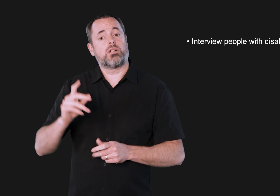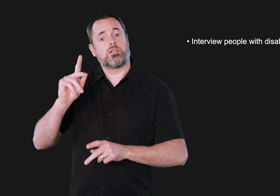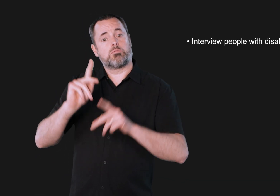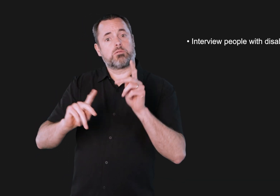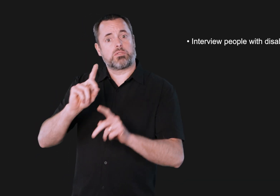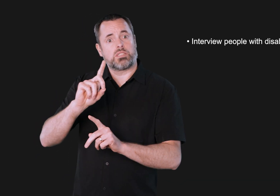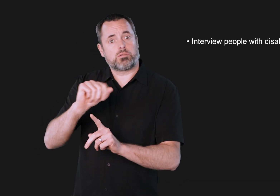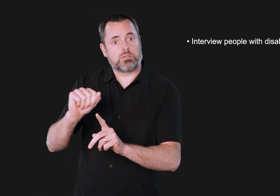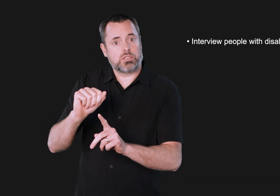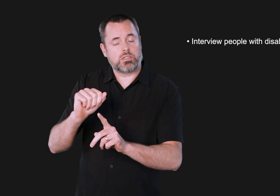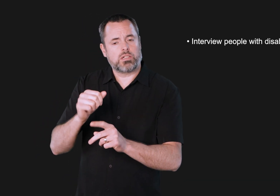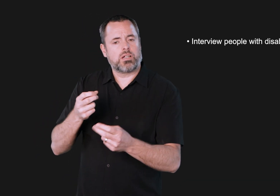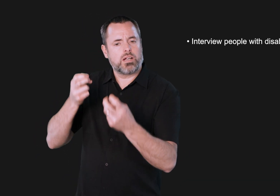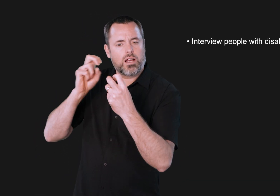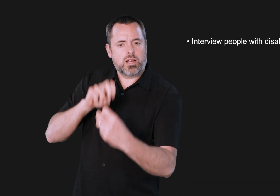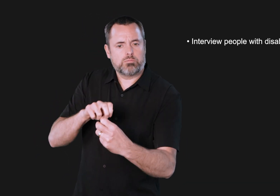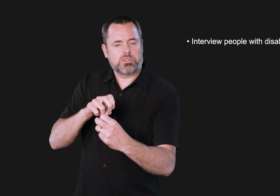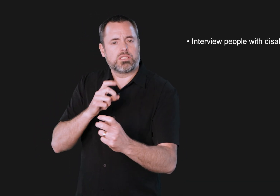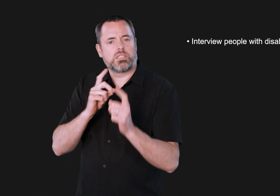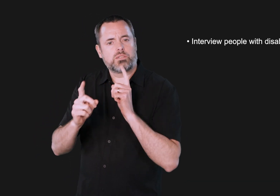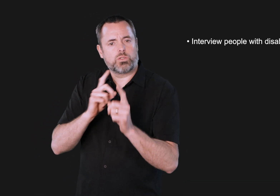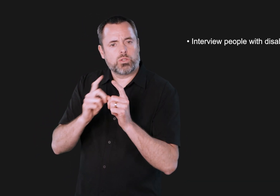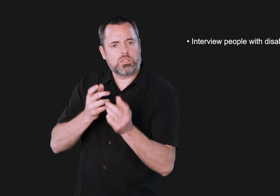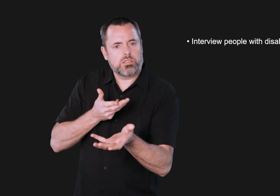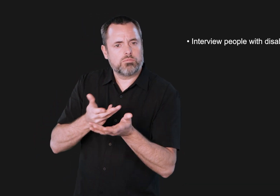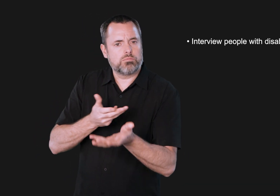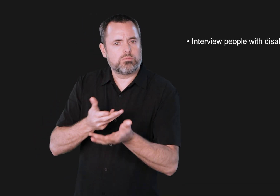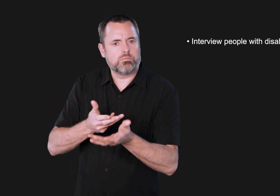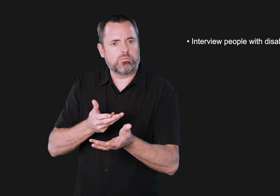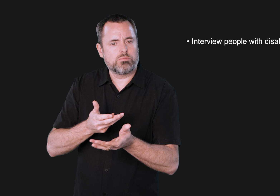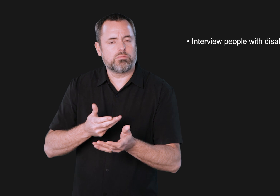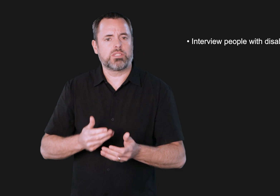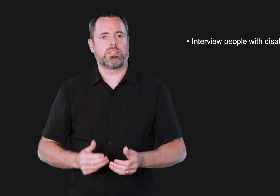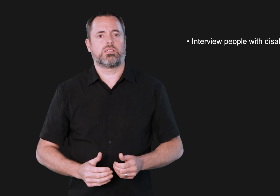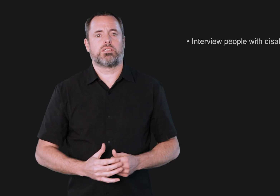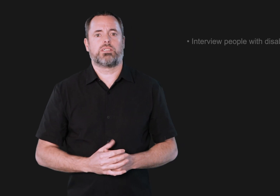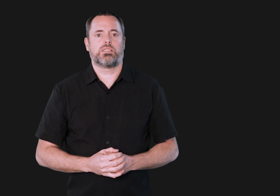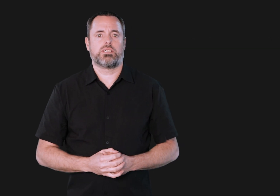• Interview people with disabilities